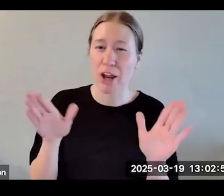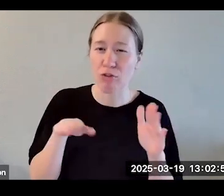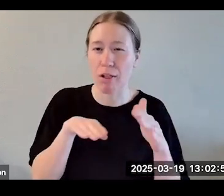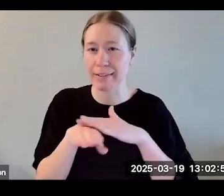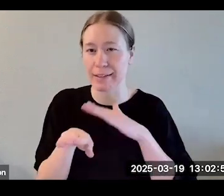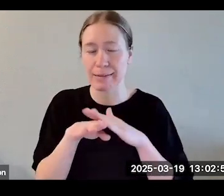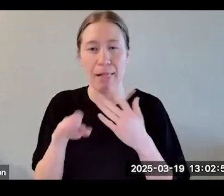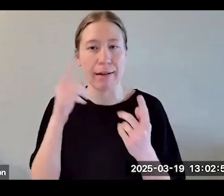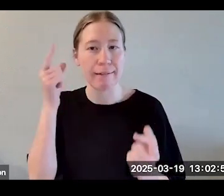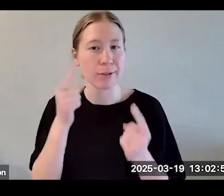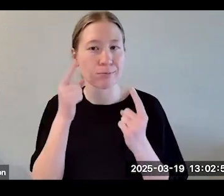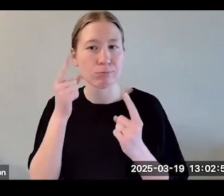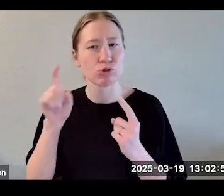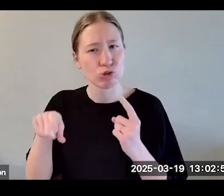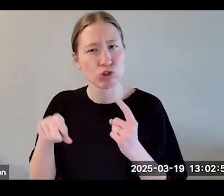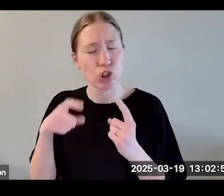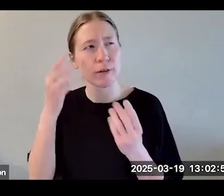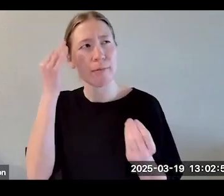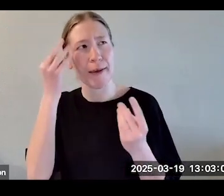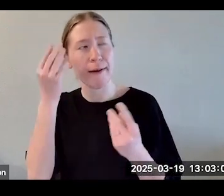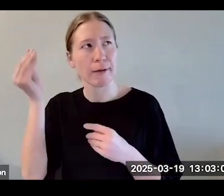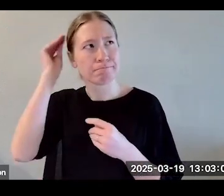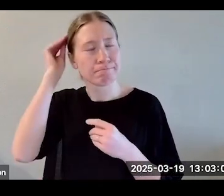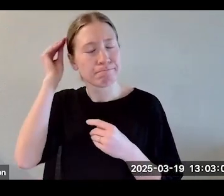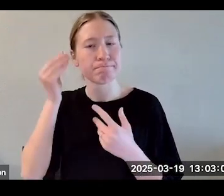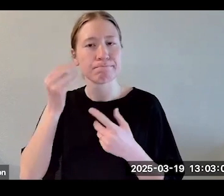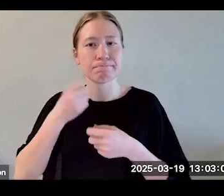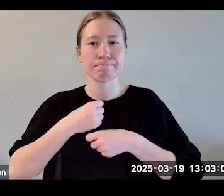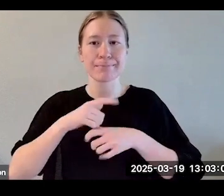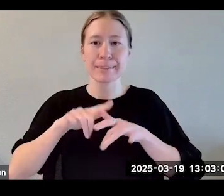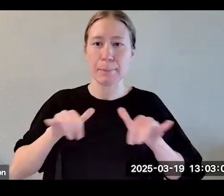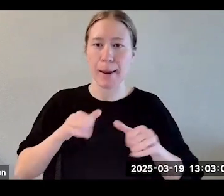that you should think about as you're creating documents. Next, we're gonna talk about how